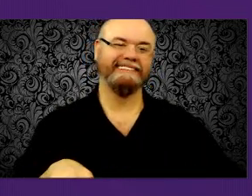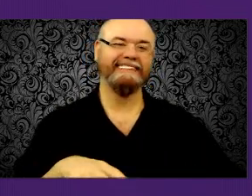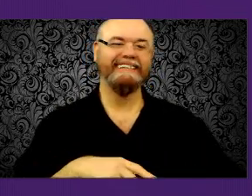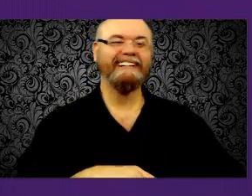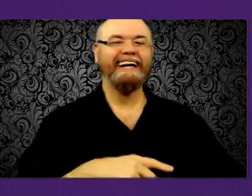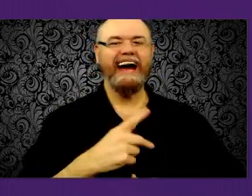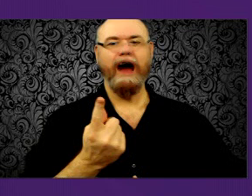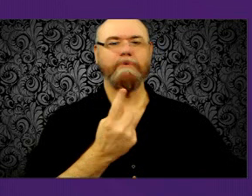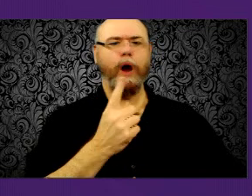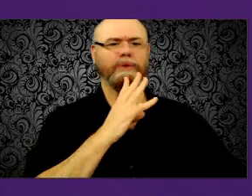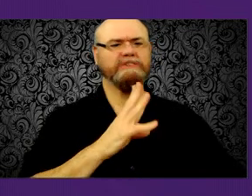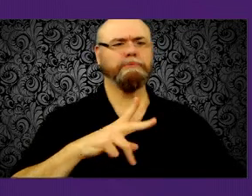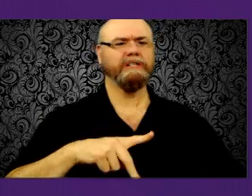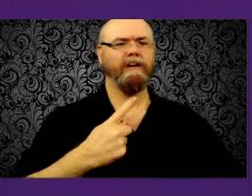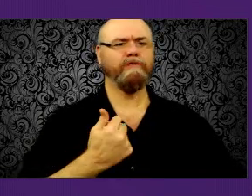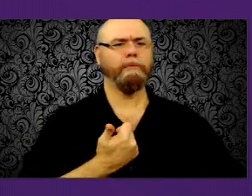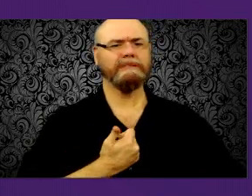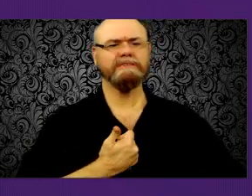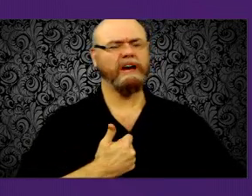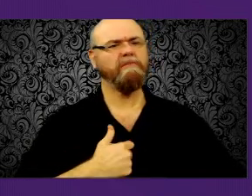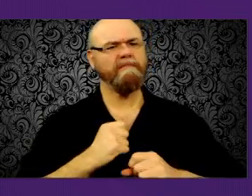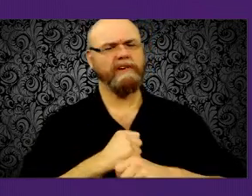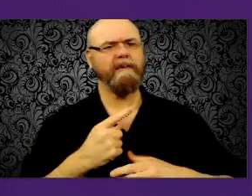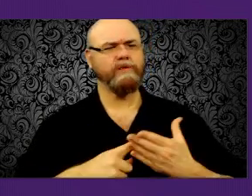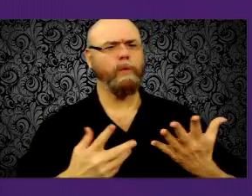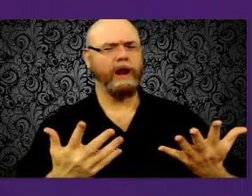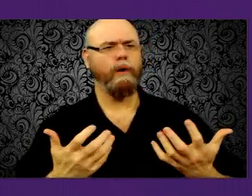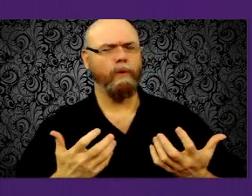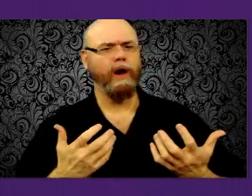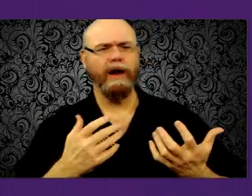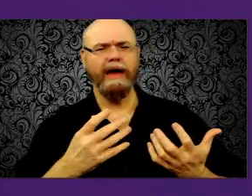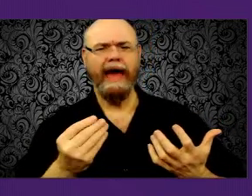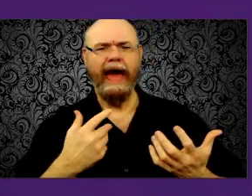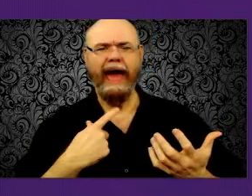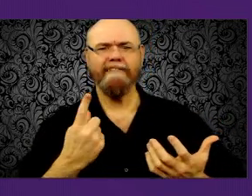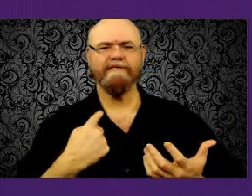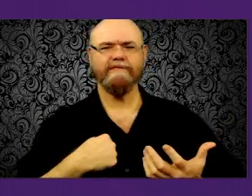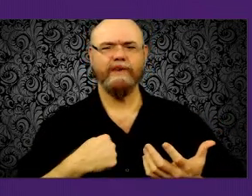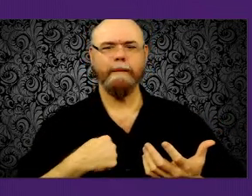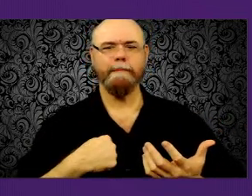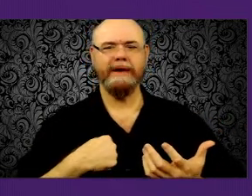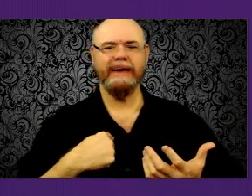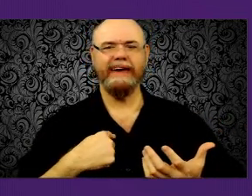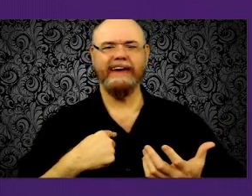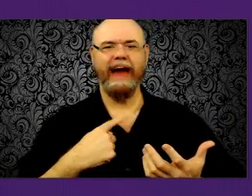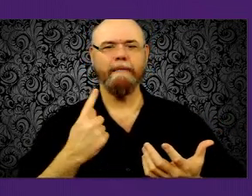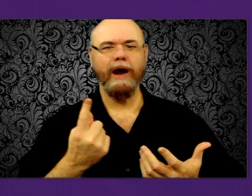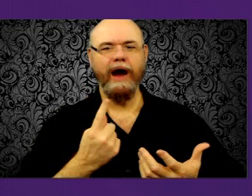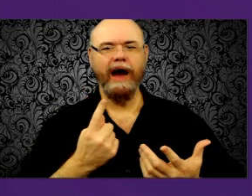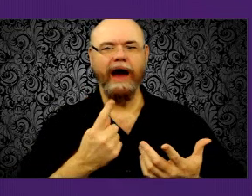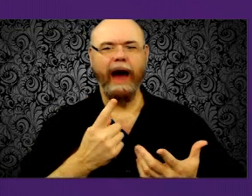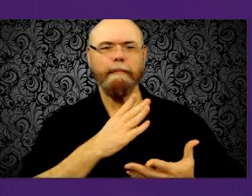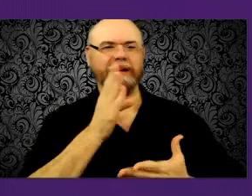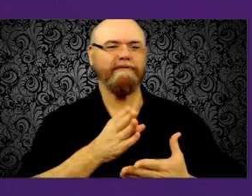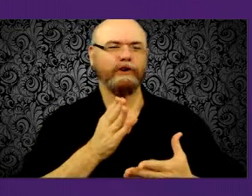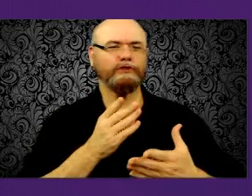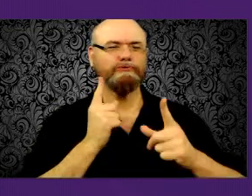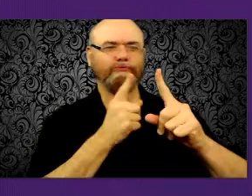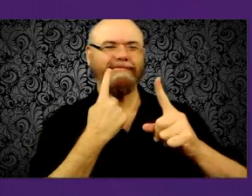and fighting for what I want and believe in - never striving for anything less. Yes. Right.